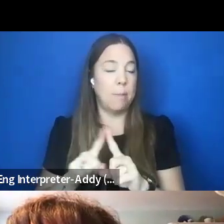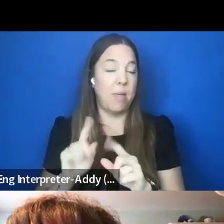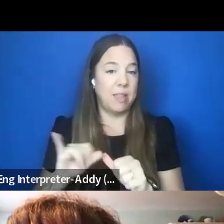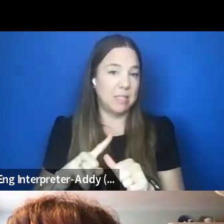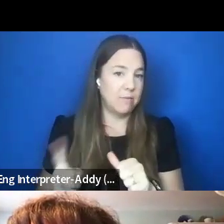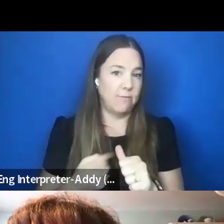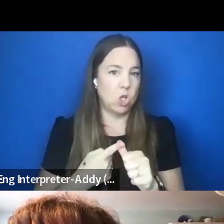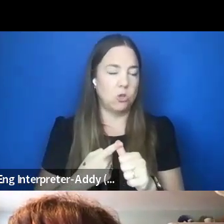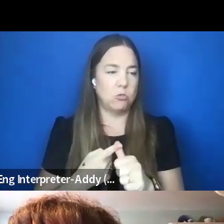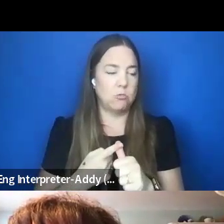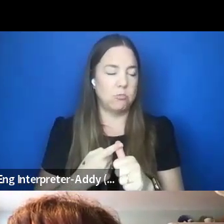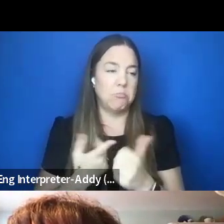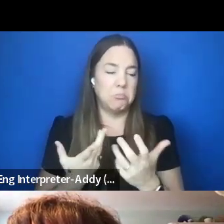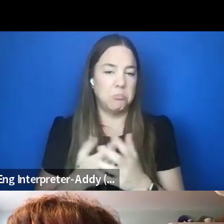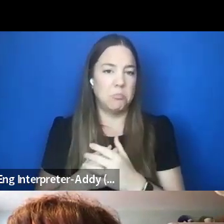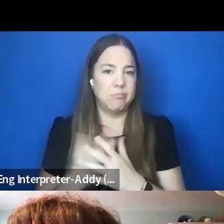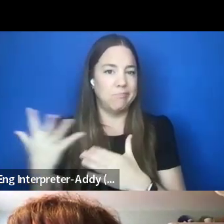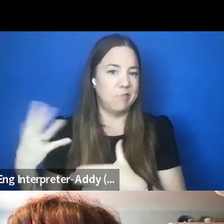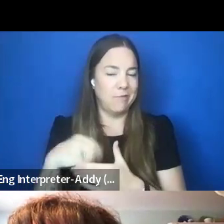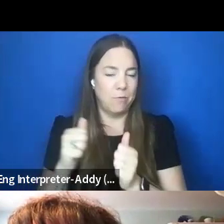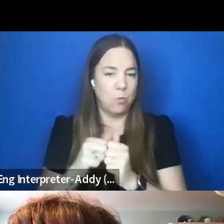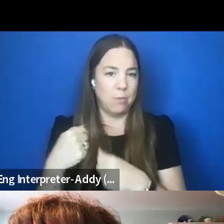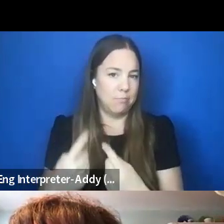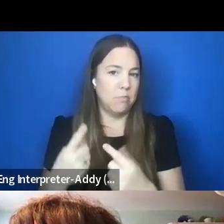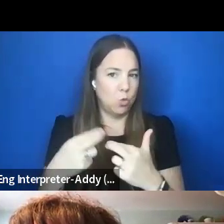Brooke Wilson: that I had Brooke Wilson: been a part of. That was the region.